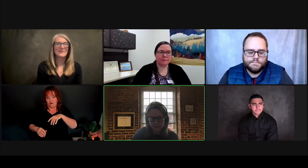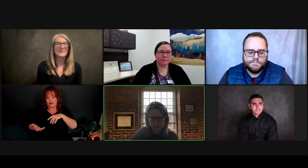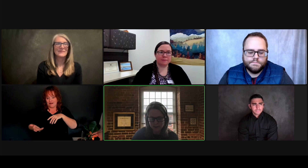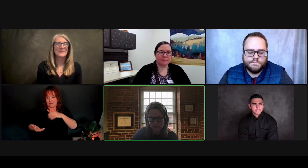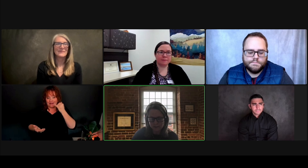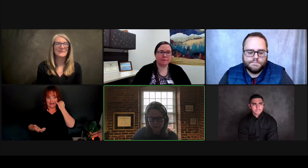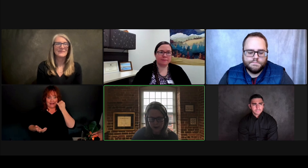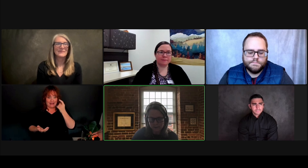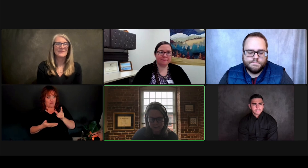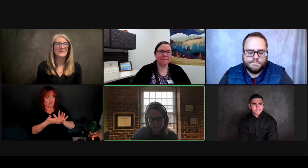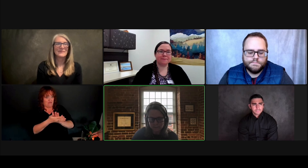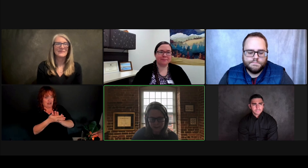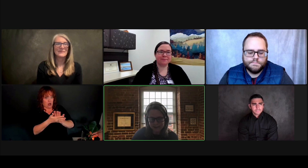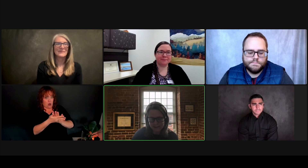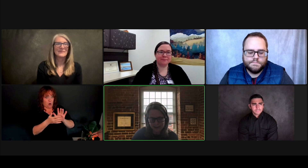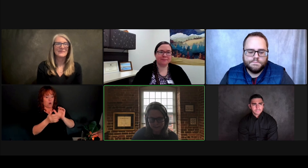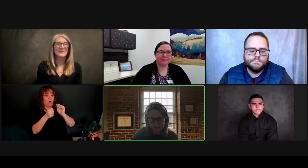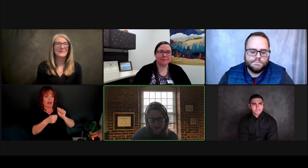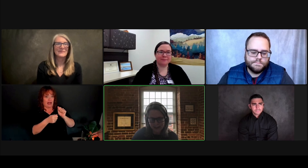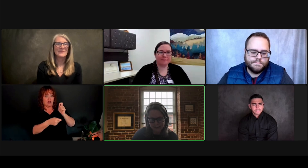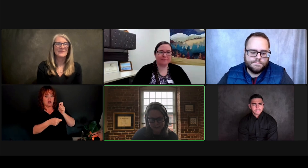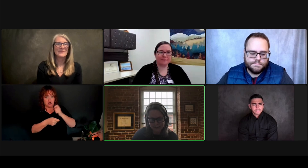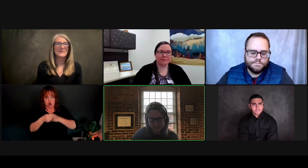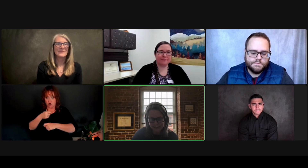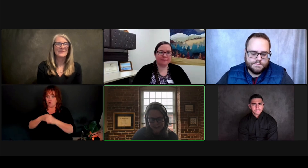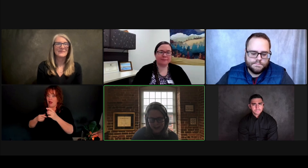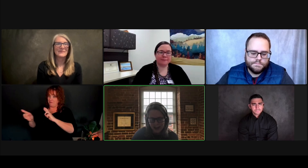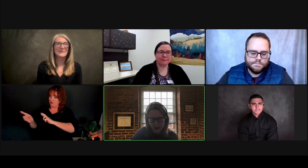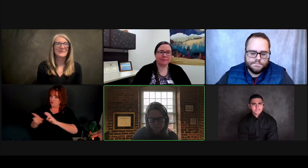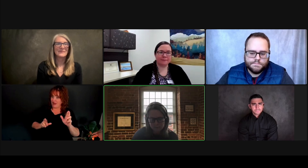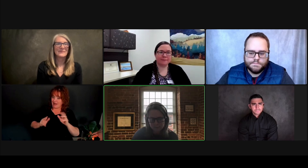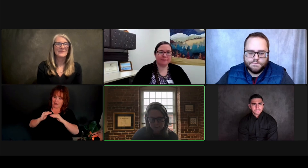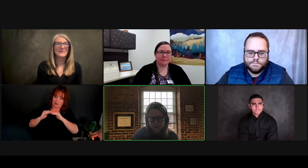turned around in 24 hours. But that's not the reality.